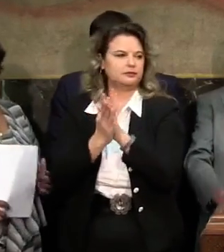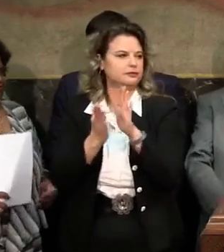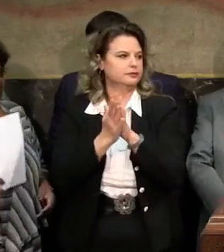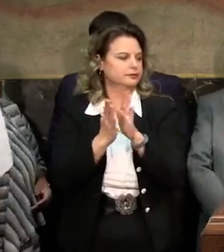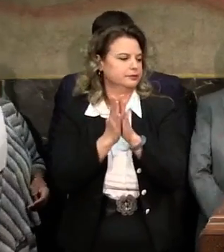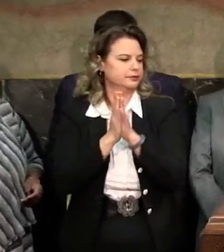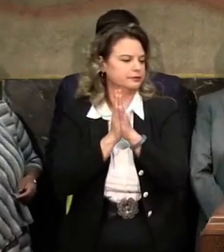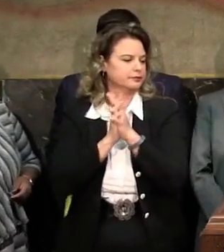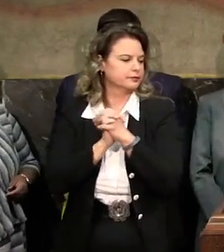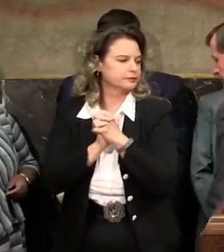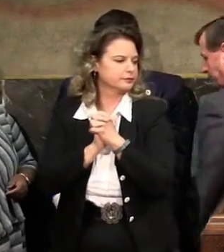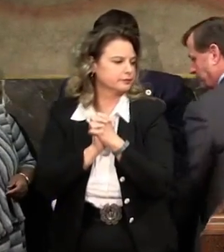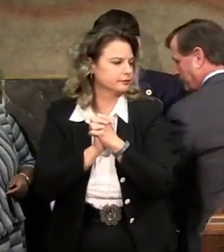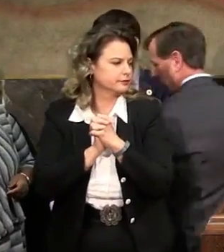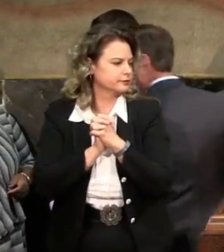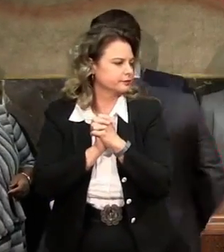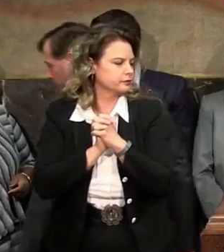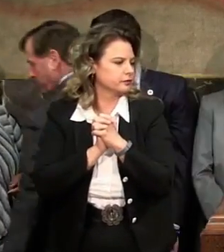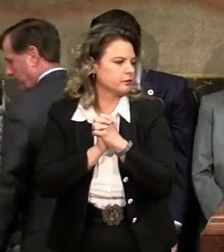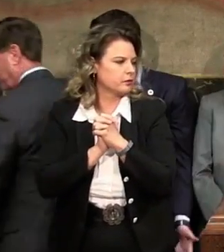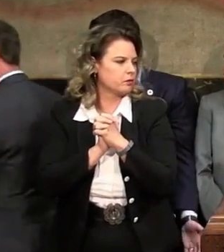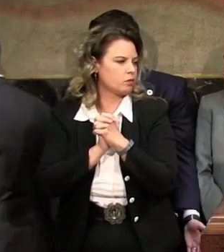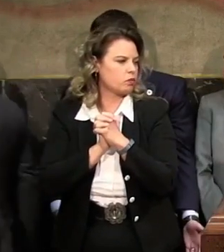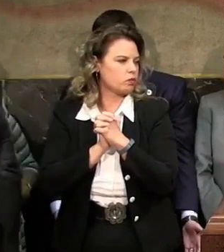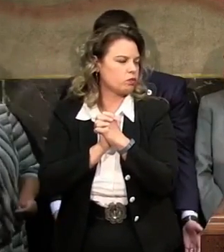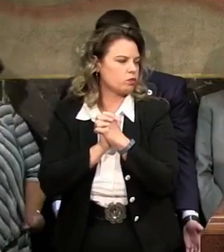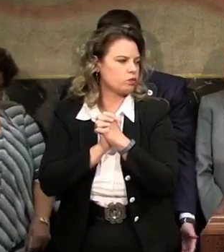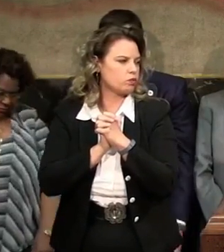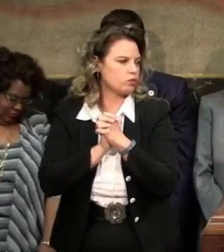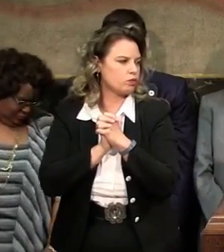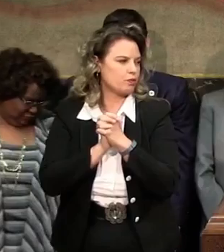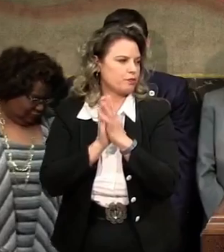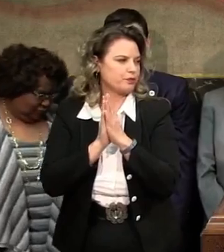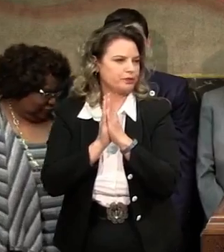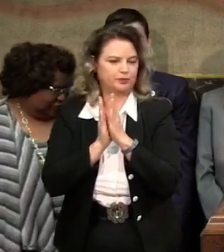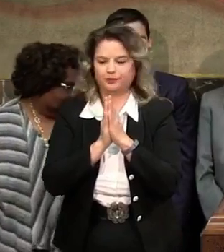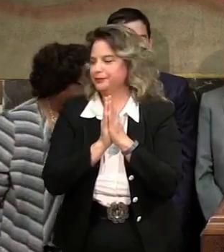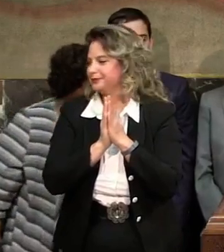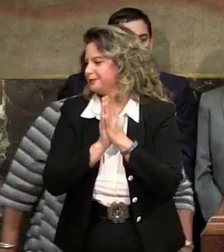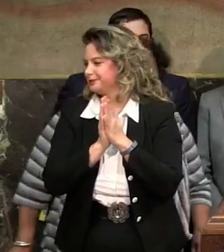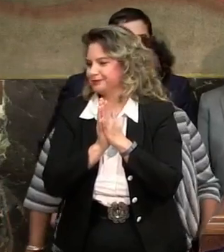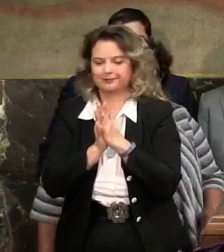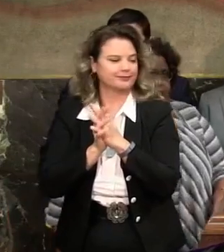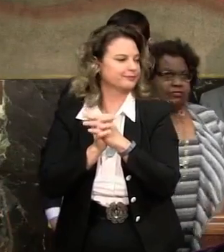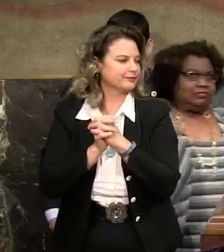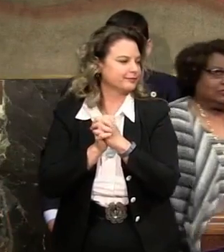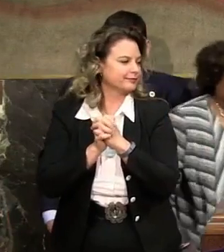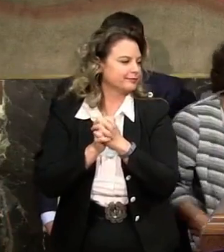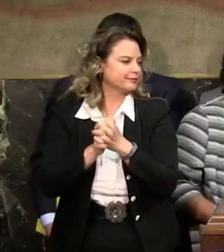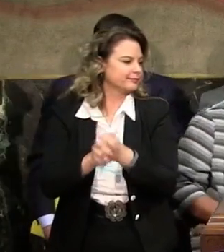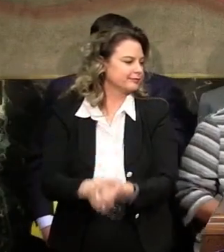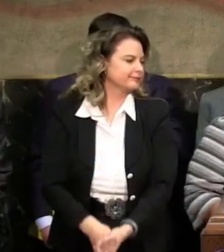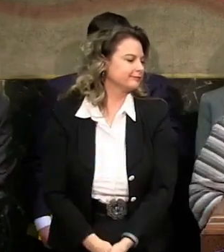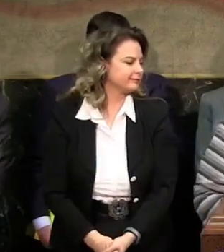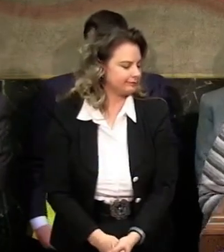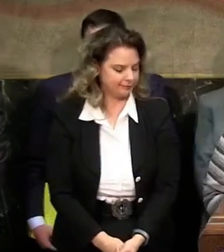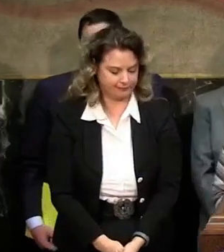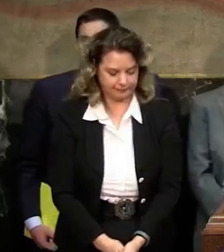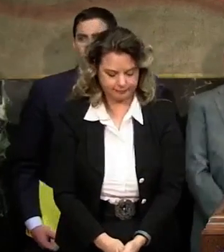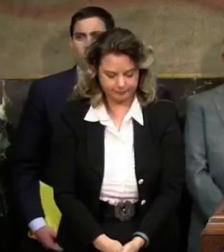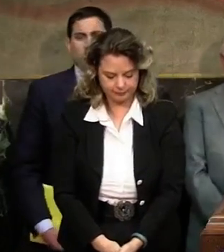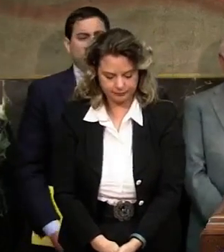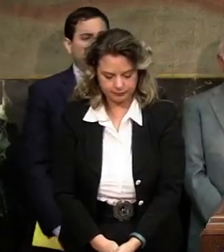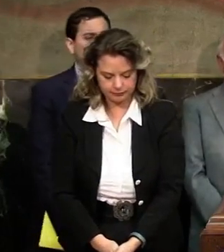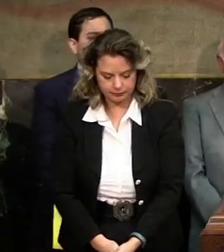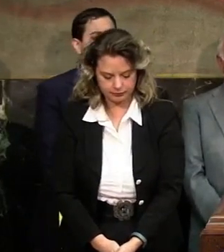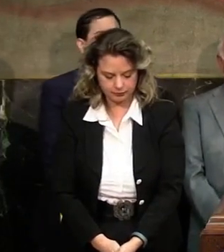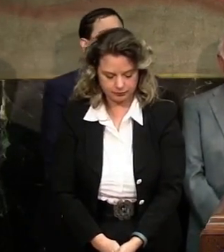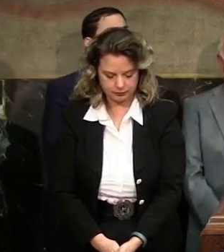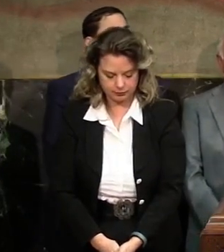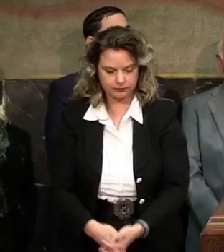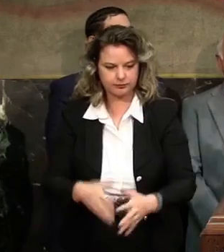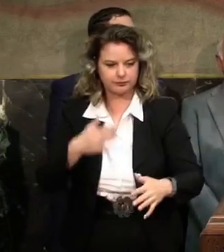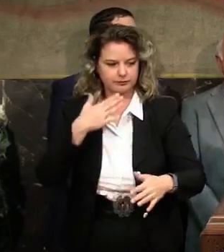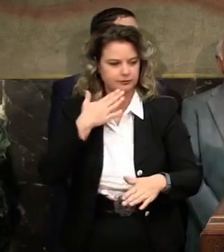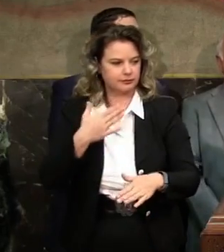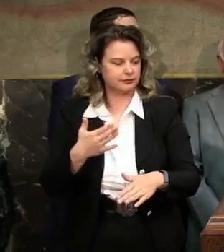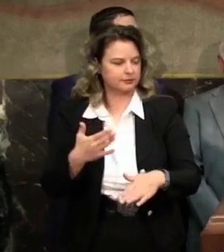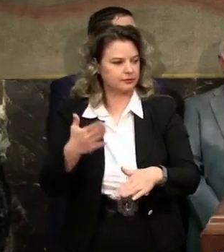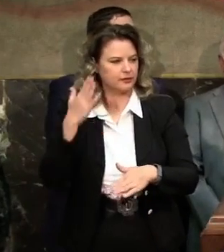good morning I'm Chief Justice Burnett